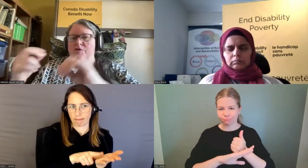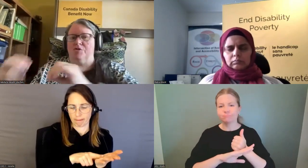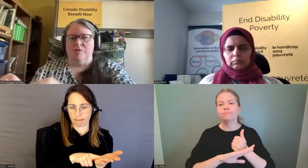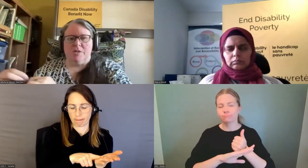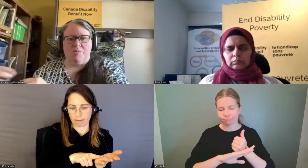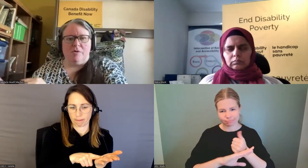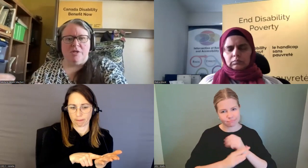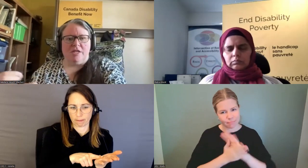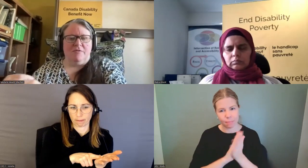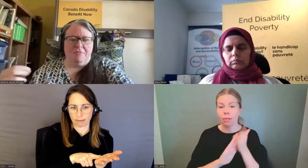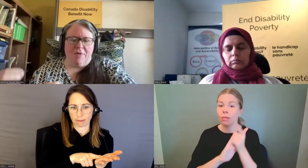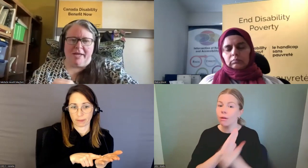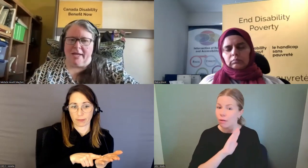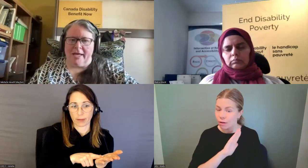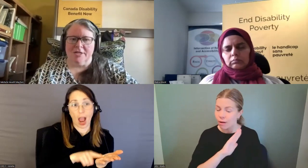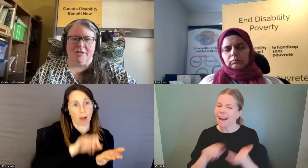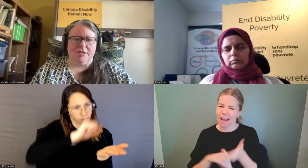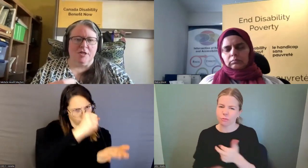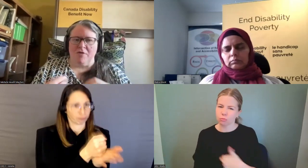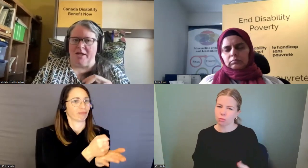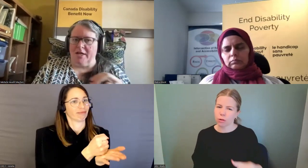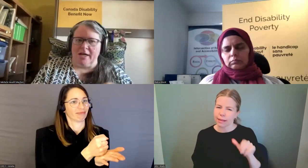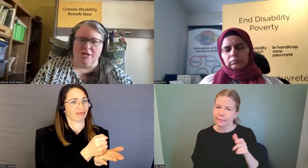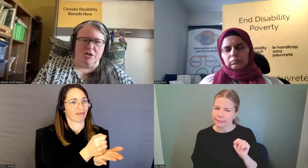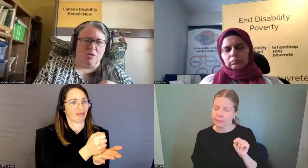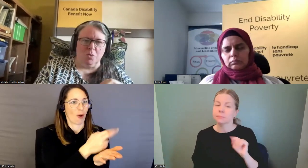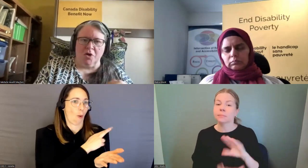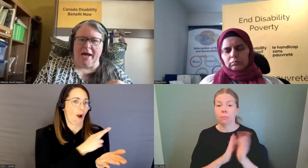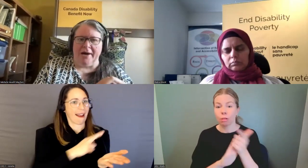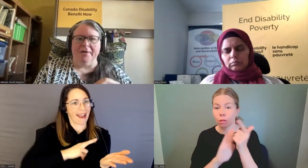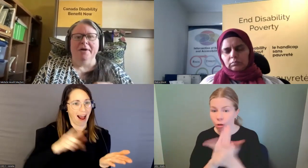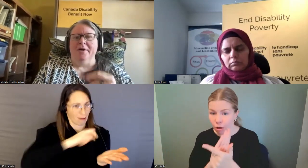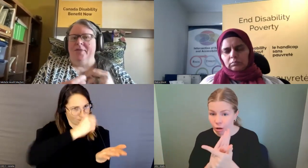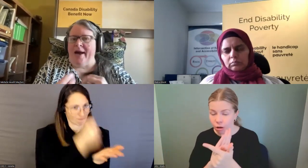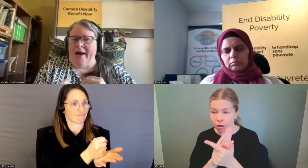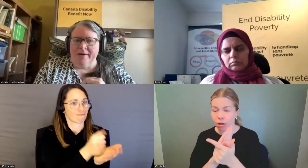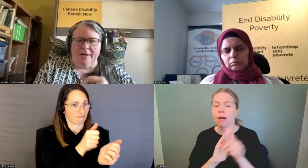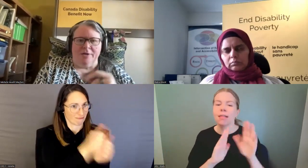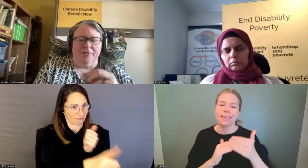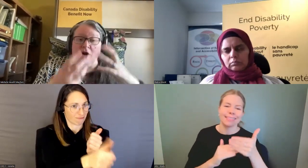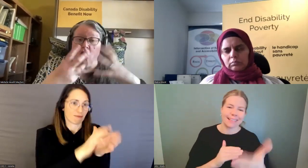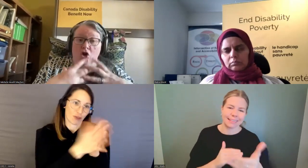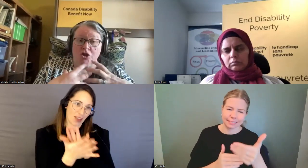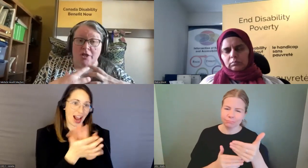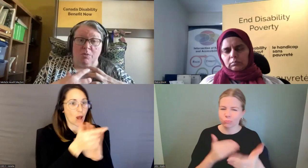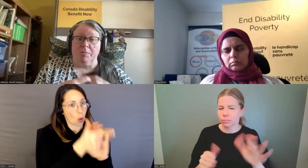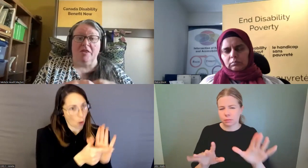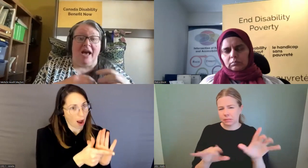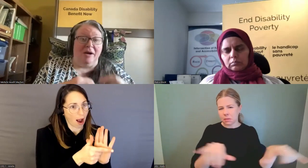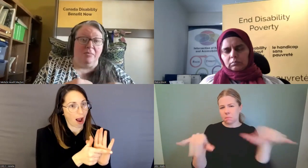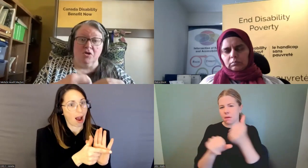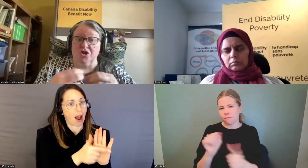THROUGH THIS PROCESS OF THE REGULATIONS AND THE REGULATIONS WORK OUT THE FOR US IT IS